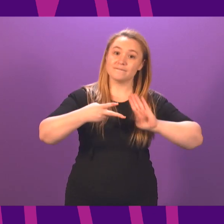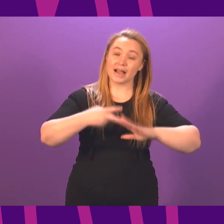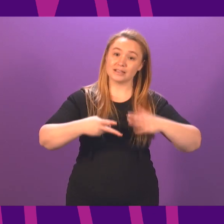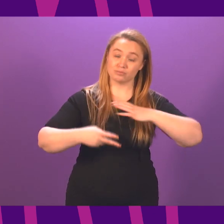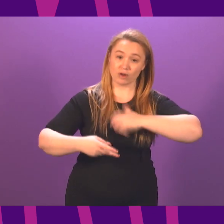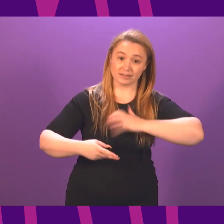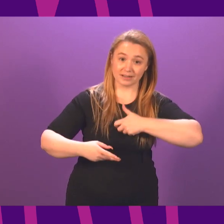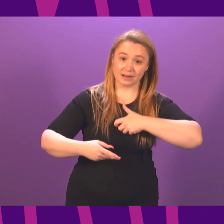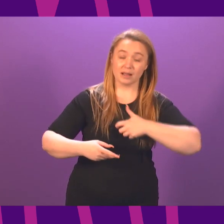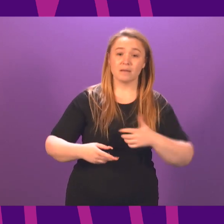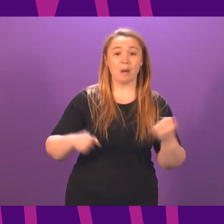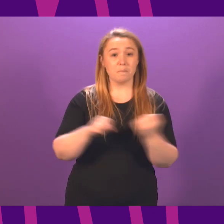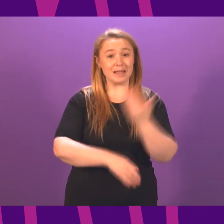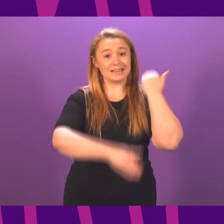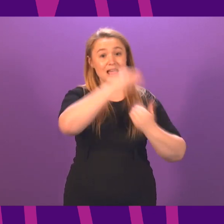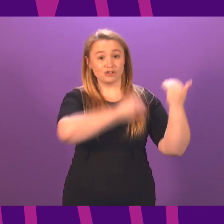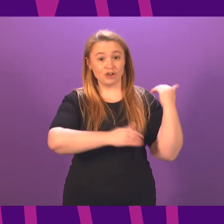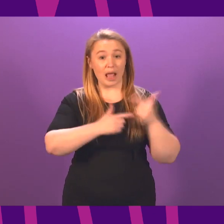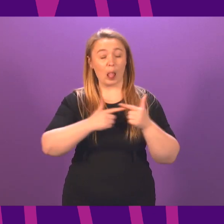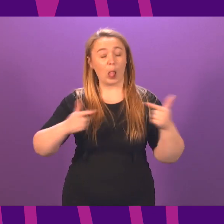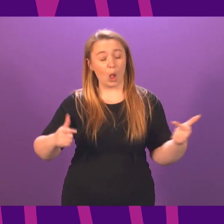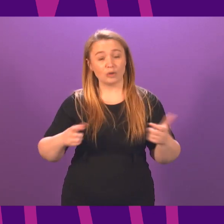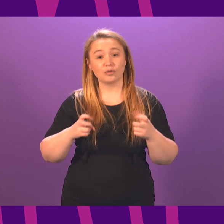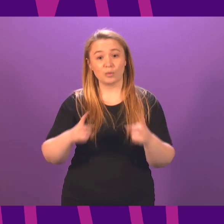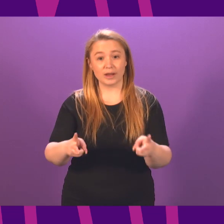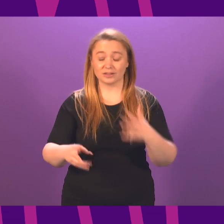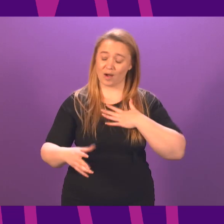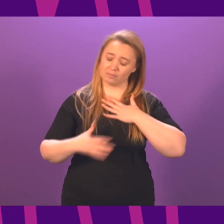in a number of ways, for which she has my warm congratulations.